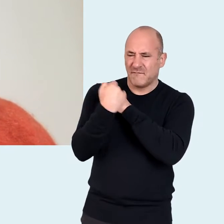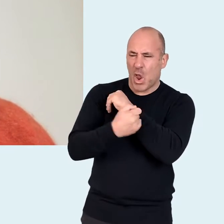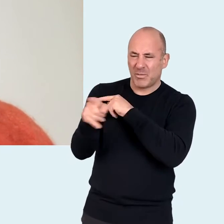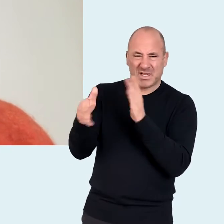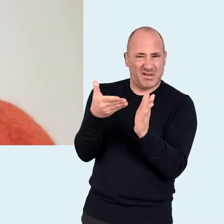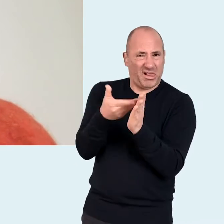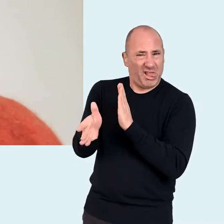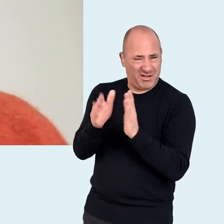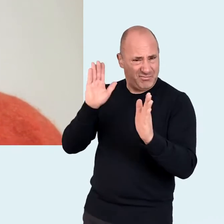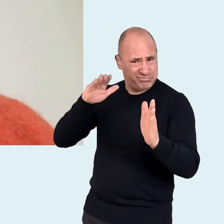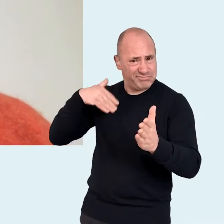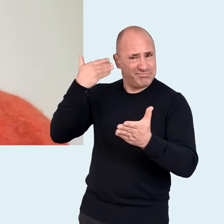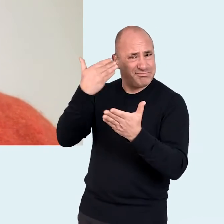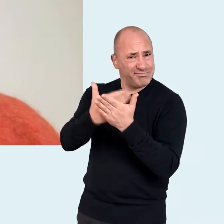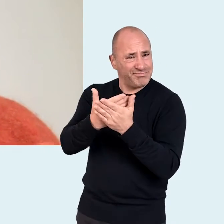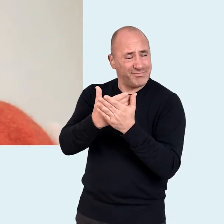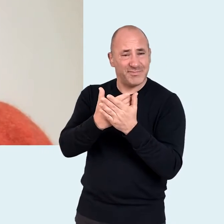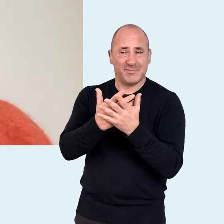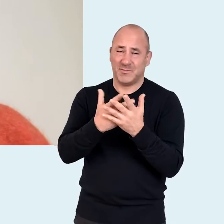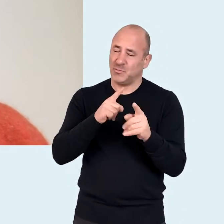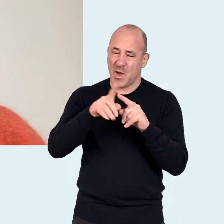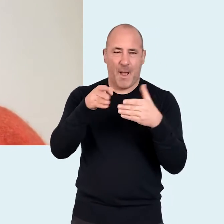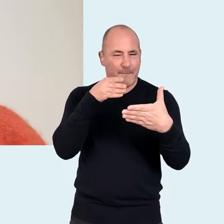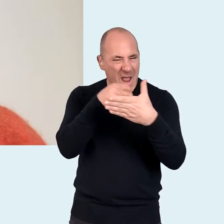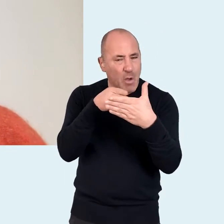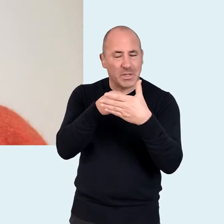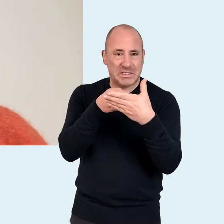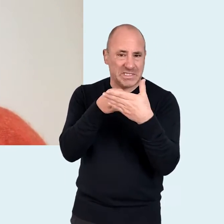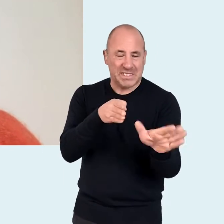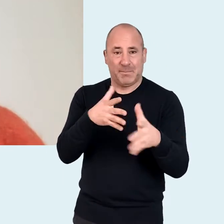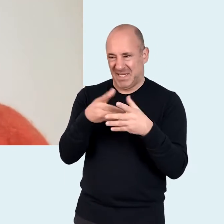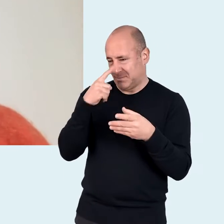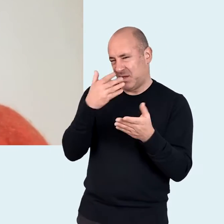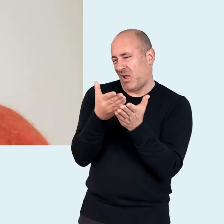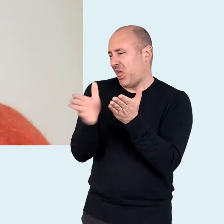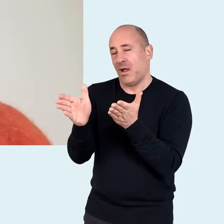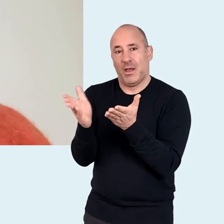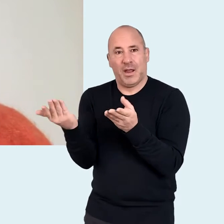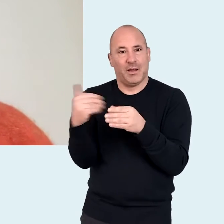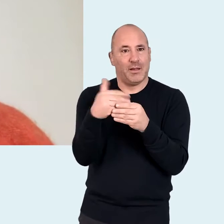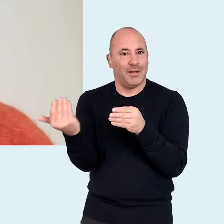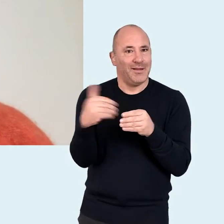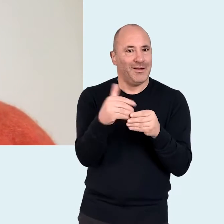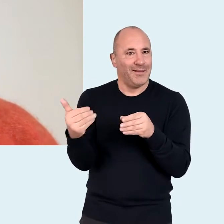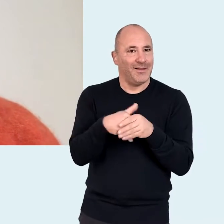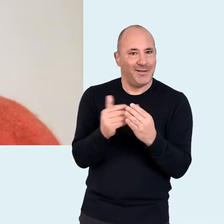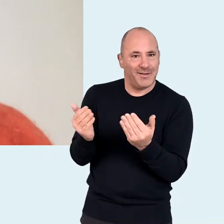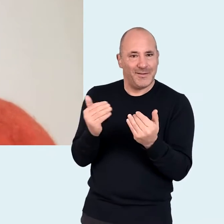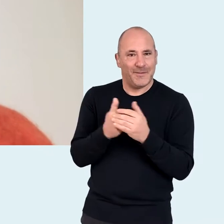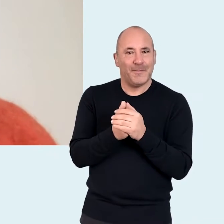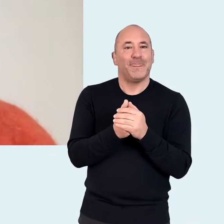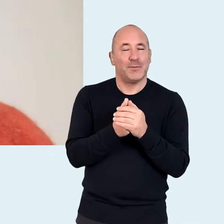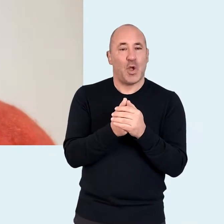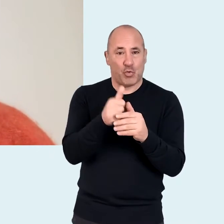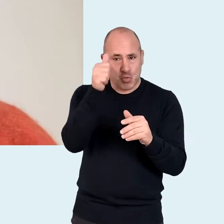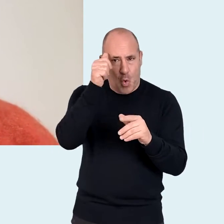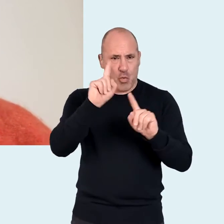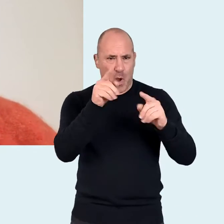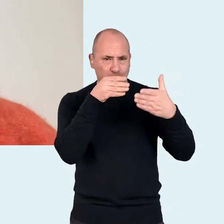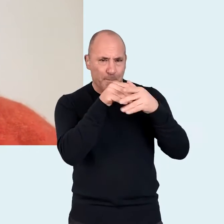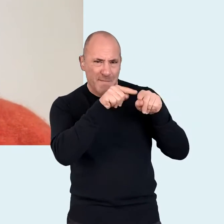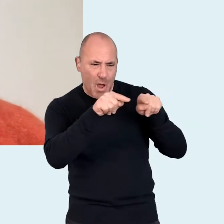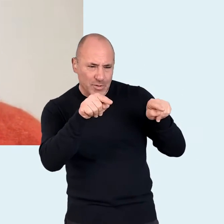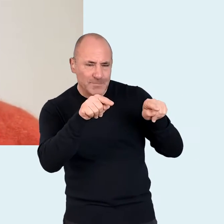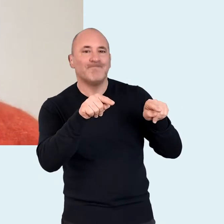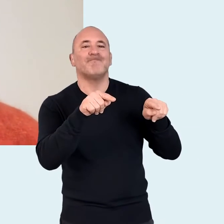people with disabilities or long term health conditions or vulnerabilities from. So, kind